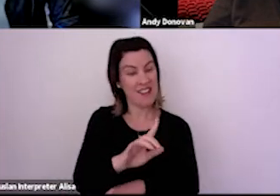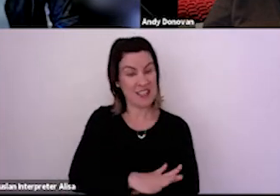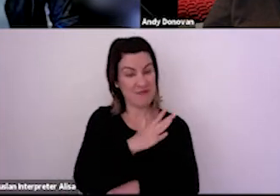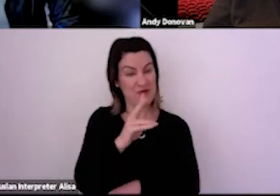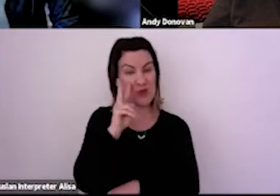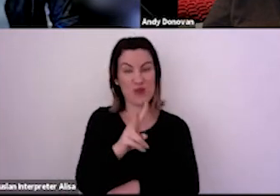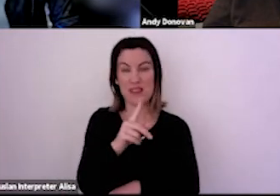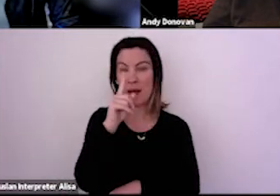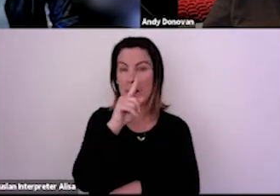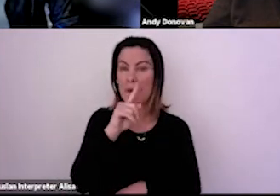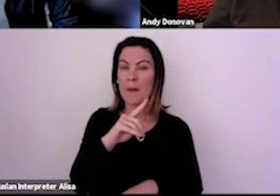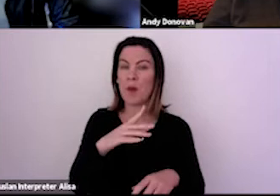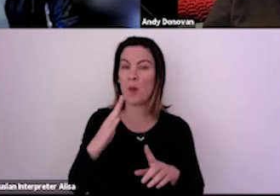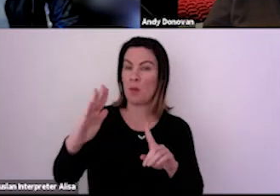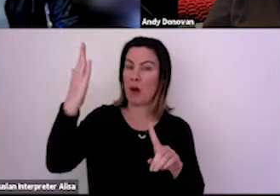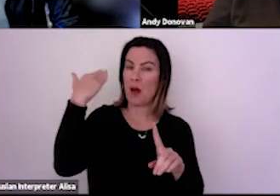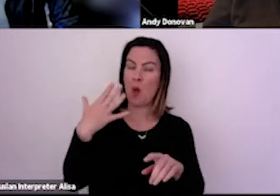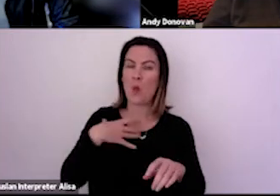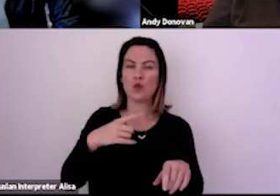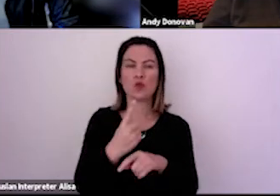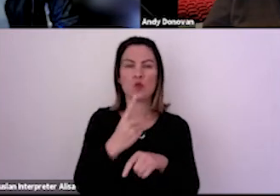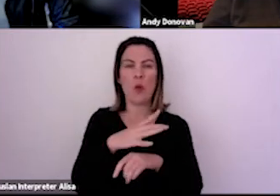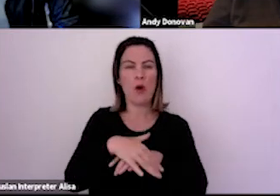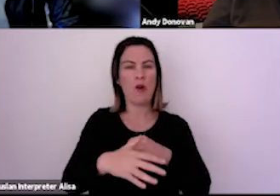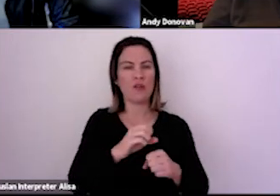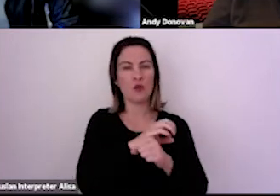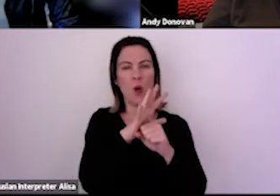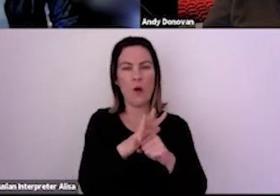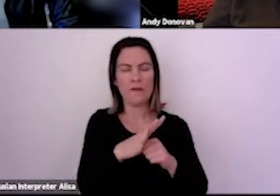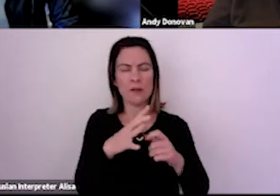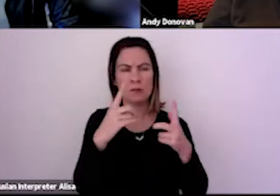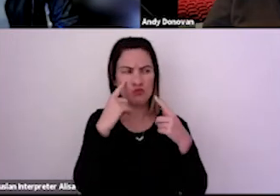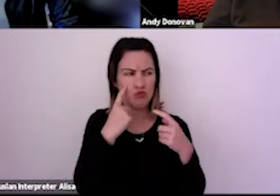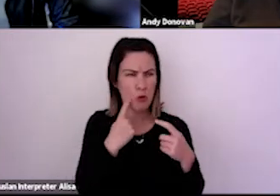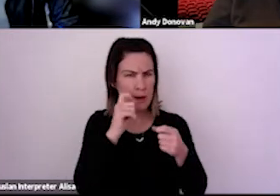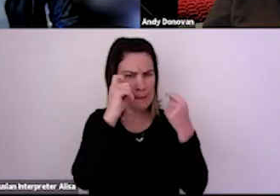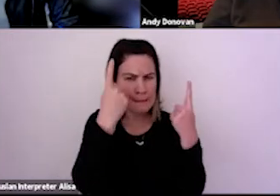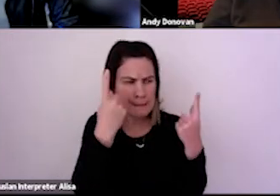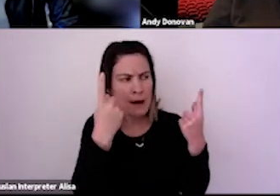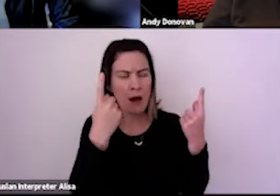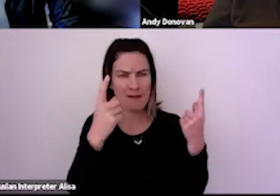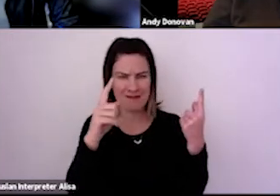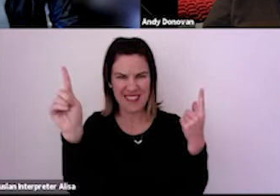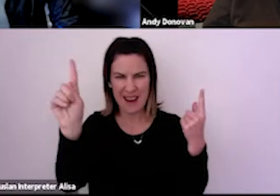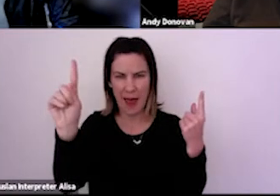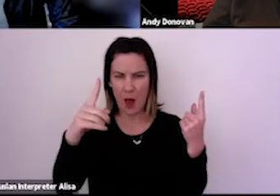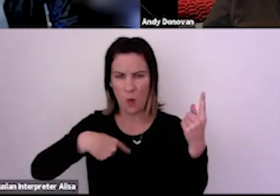are probably tired of talking about the pandemic at the moment and want to see something that is a little bit different.